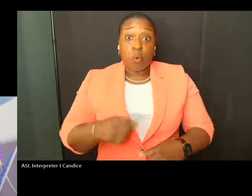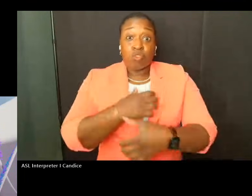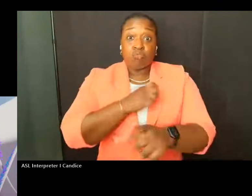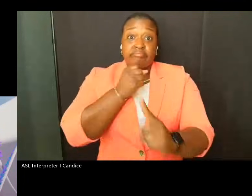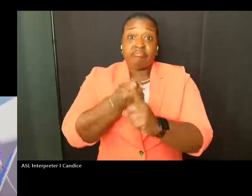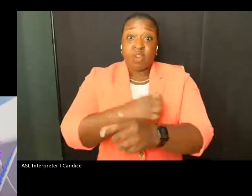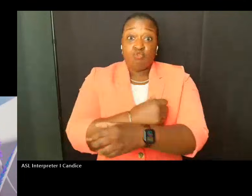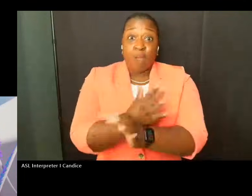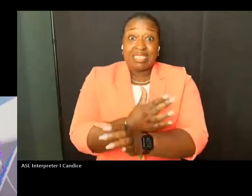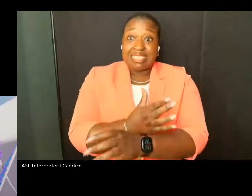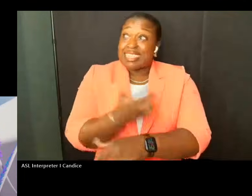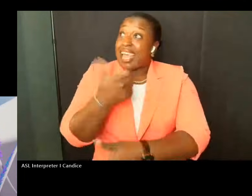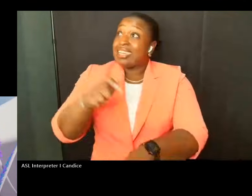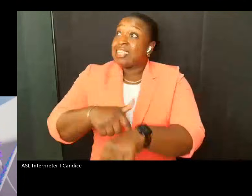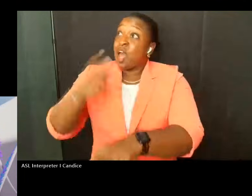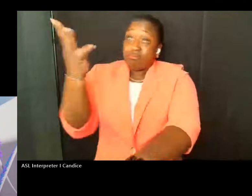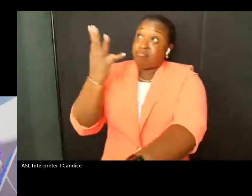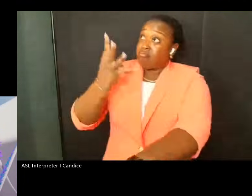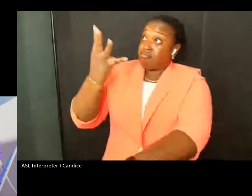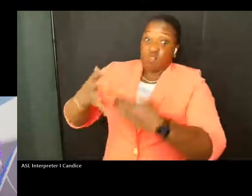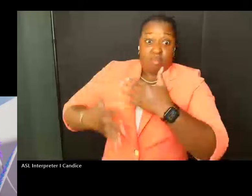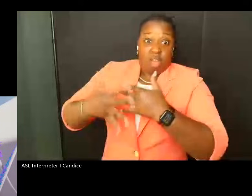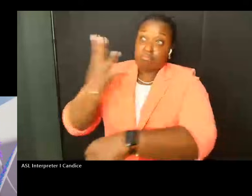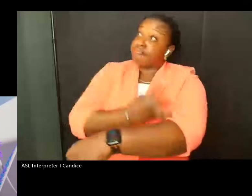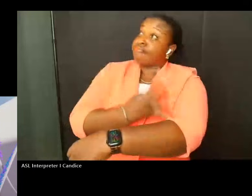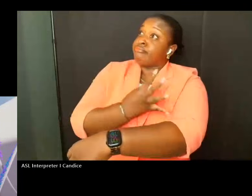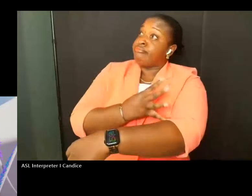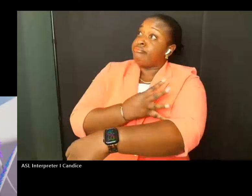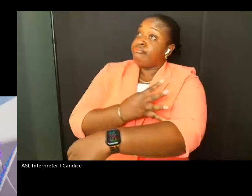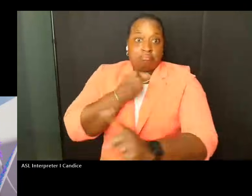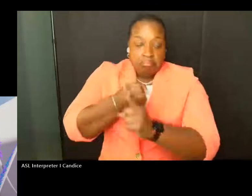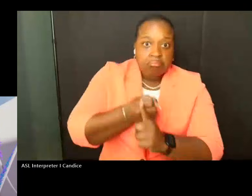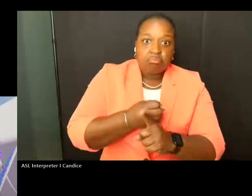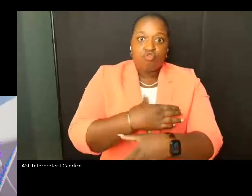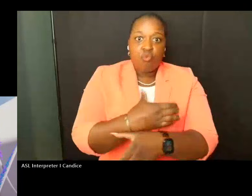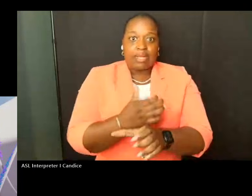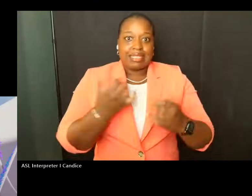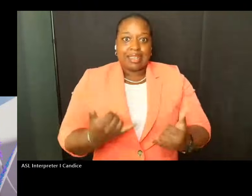that's what threw her into the crisis, or whatsoever. And her doctor pulled me to the